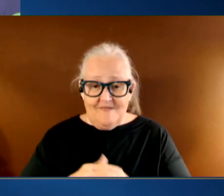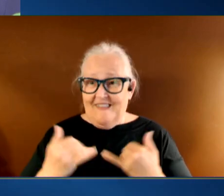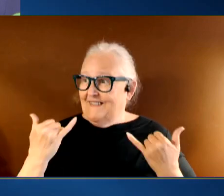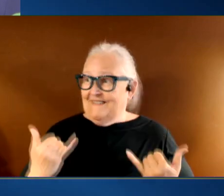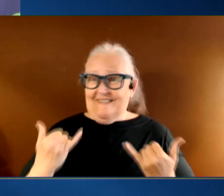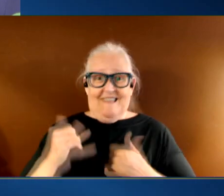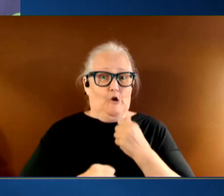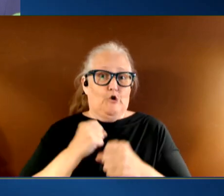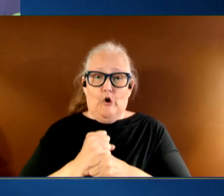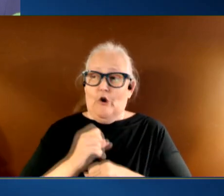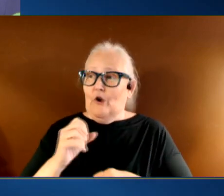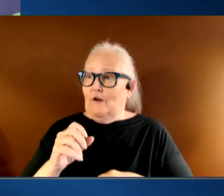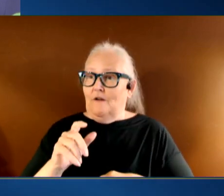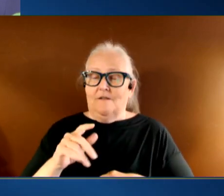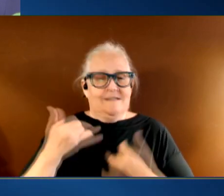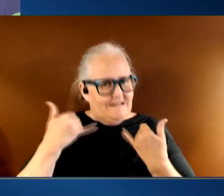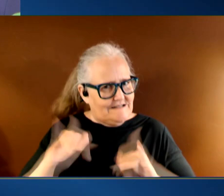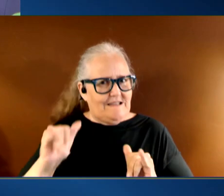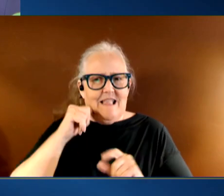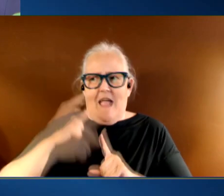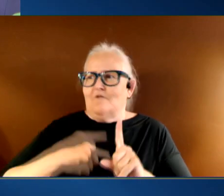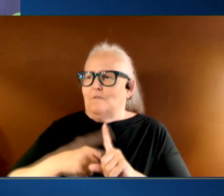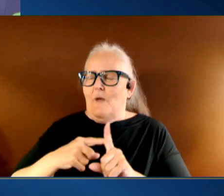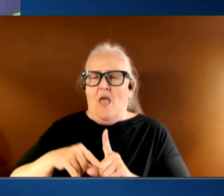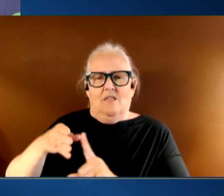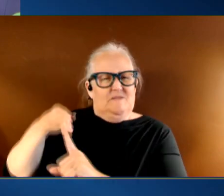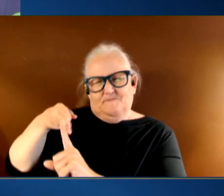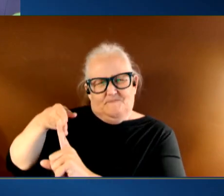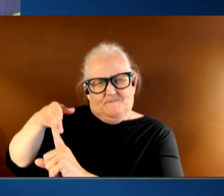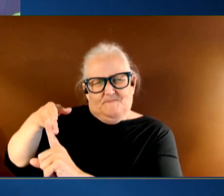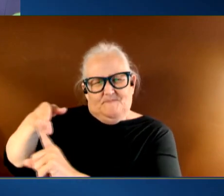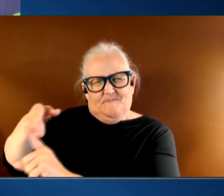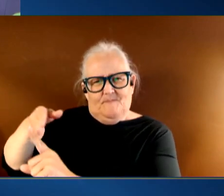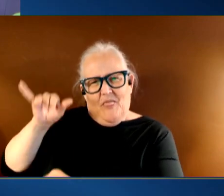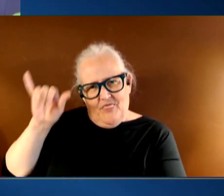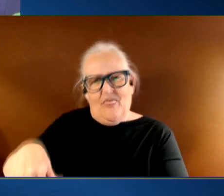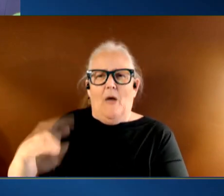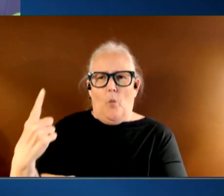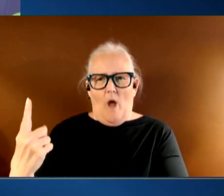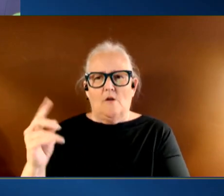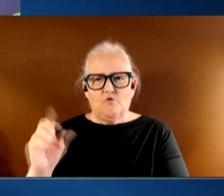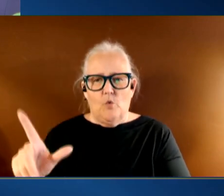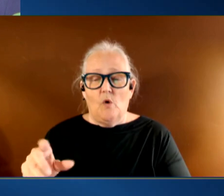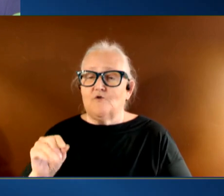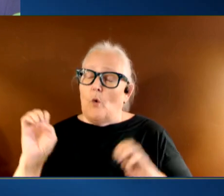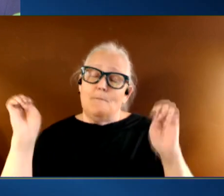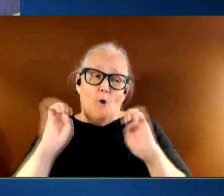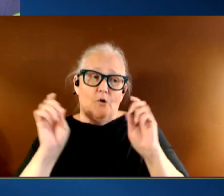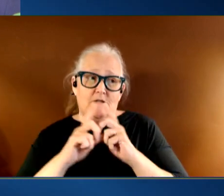it is the most frequently used tool. So, the ED community is coming around. It's been so